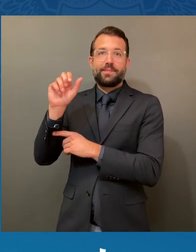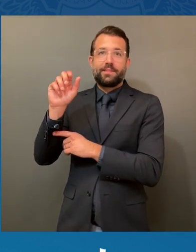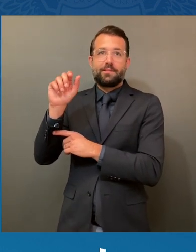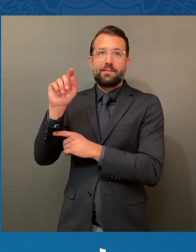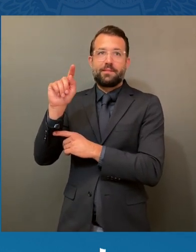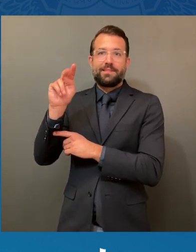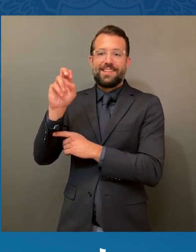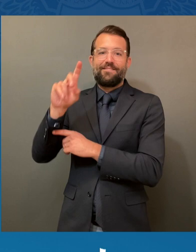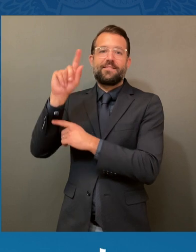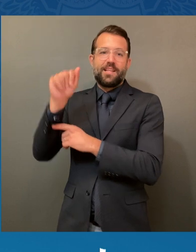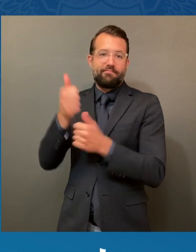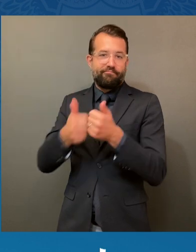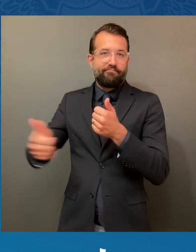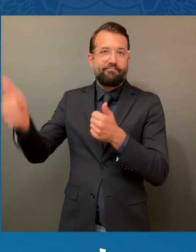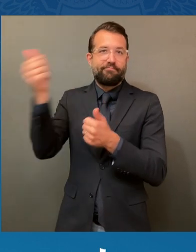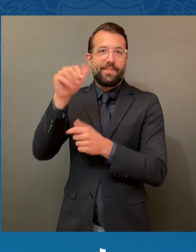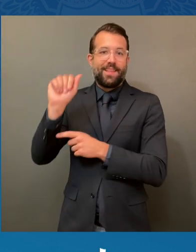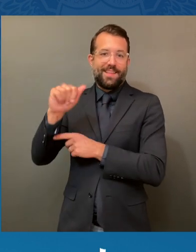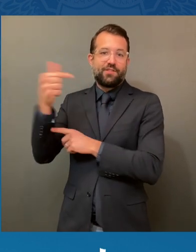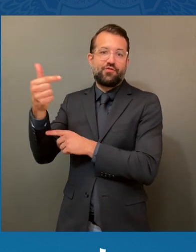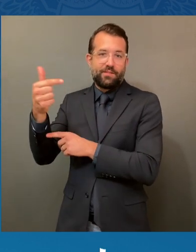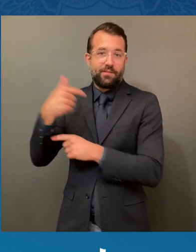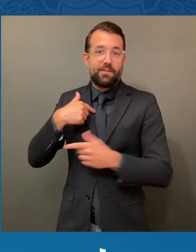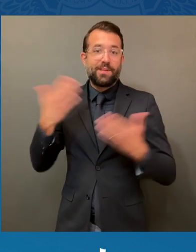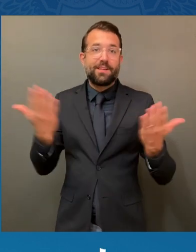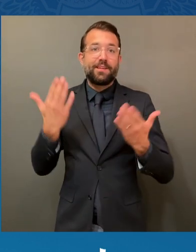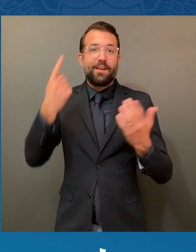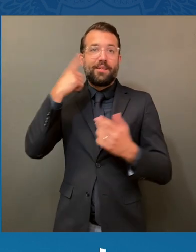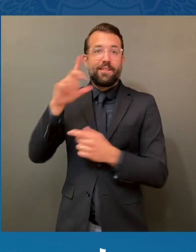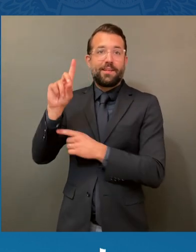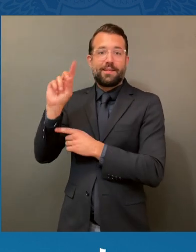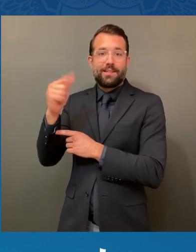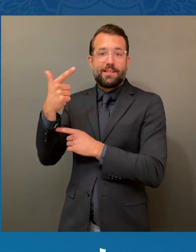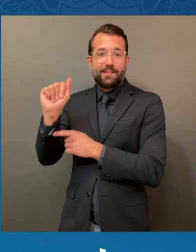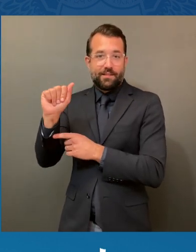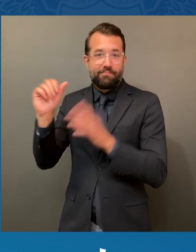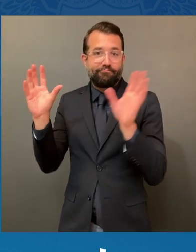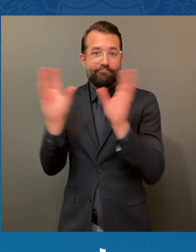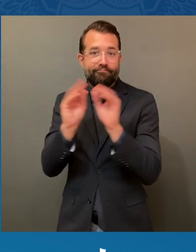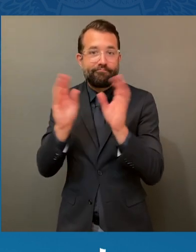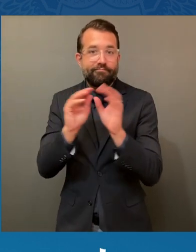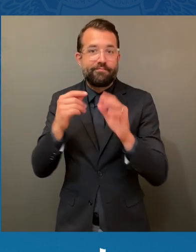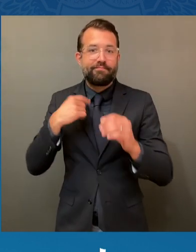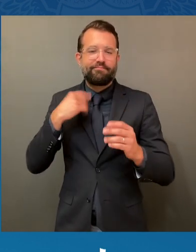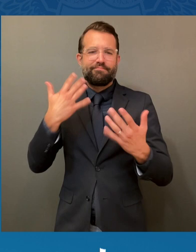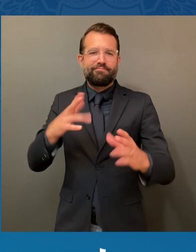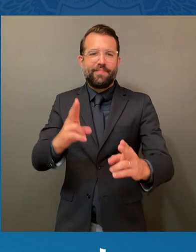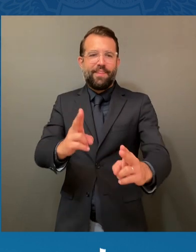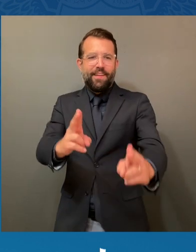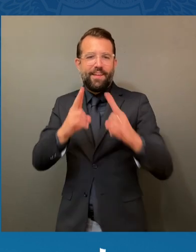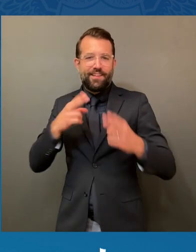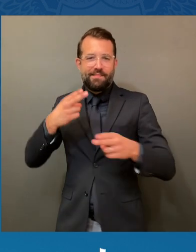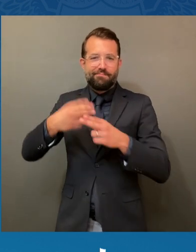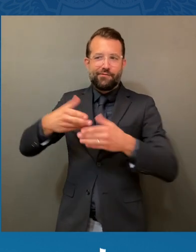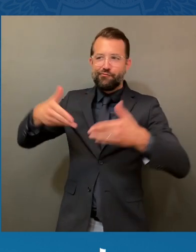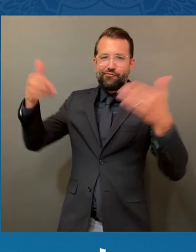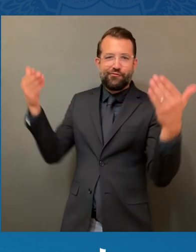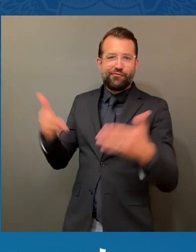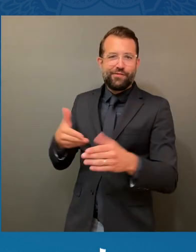Fall policy conference. It's my distinct honor to be able to introduce our keynote speaker, someone that I've had the pleasure